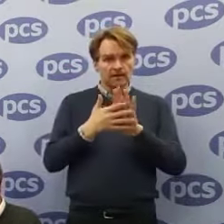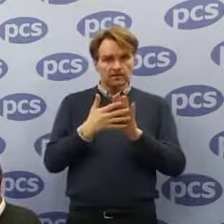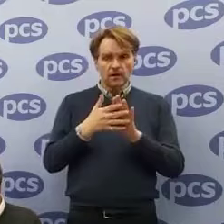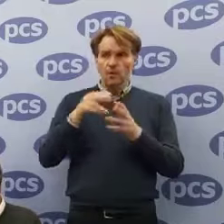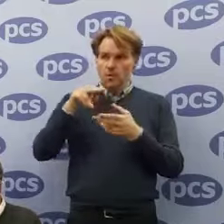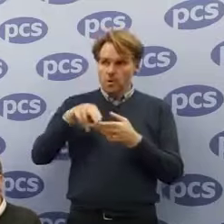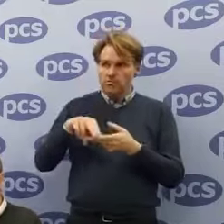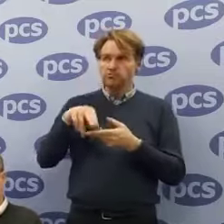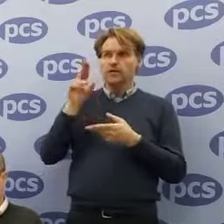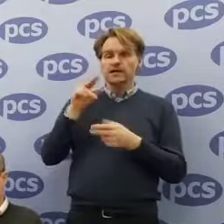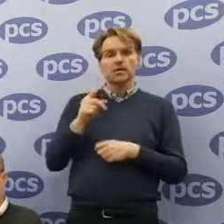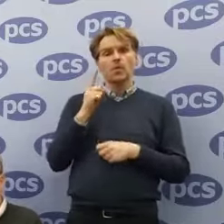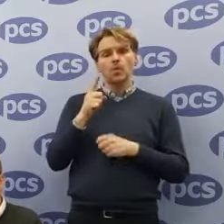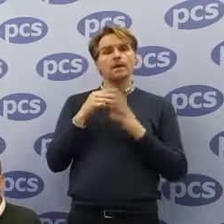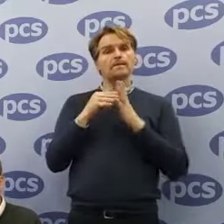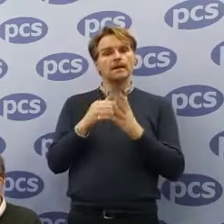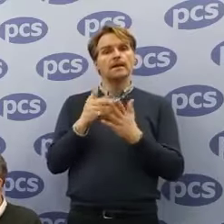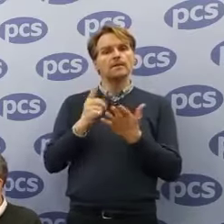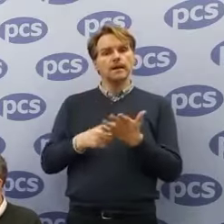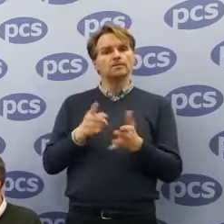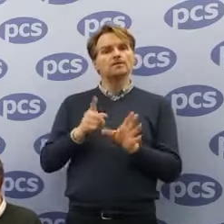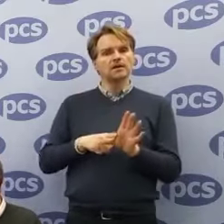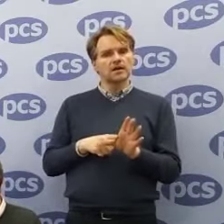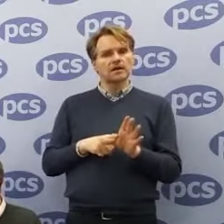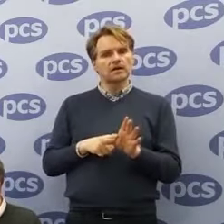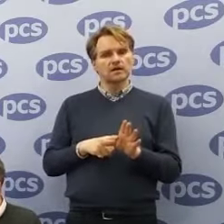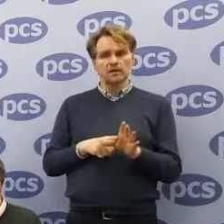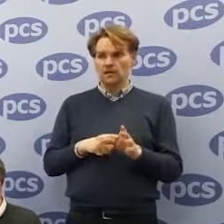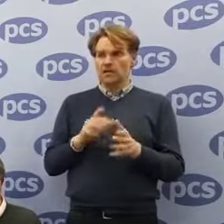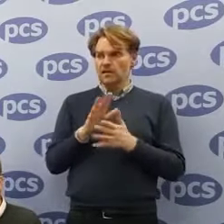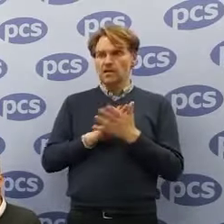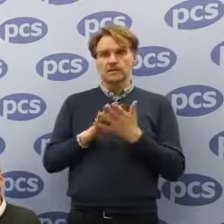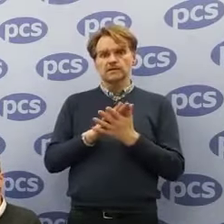pounds a year which will raise over £100,000 a month